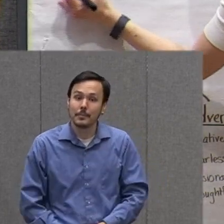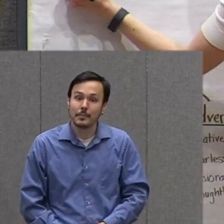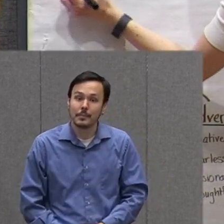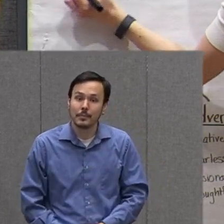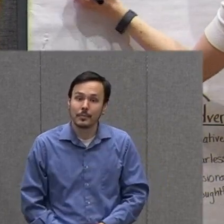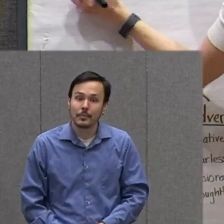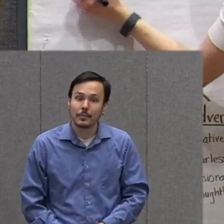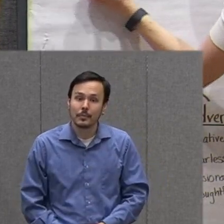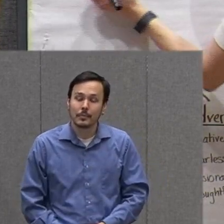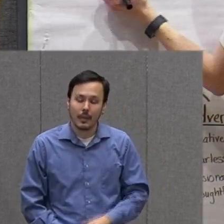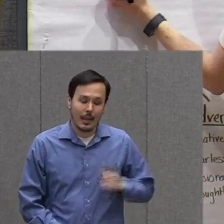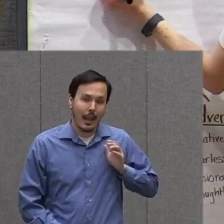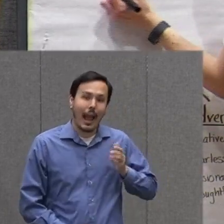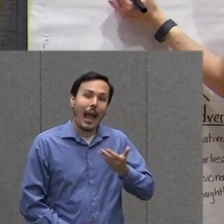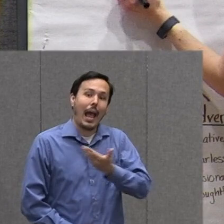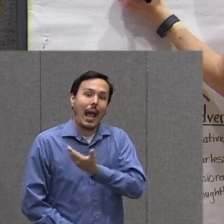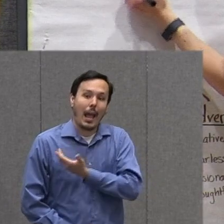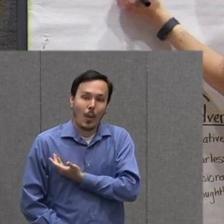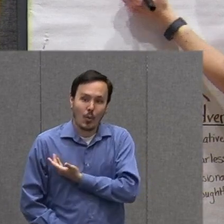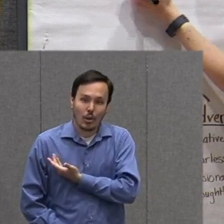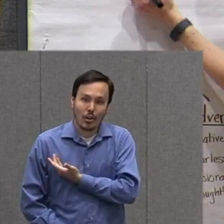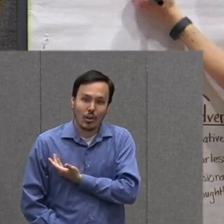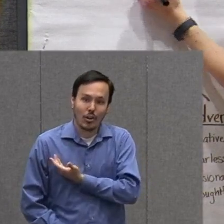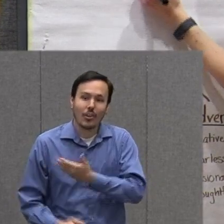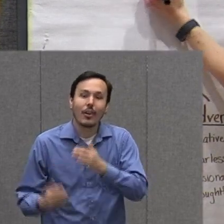our community.